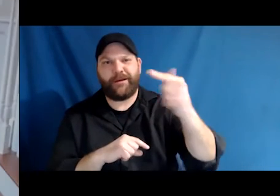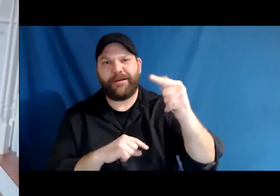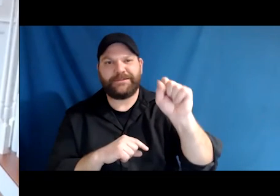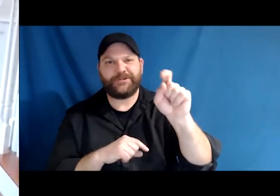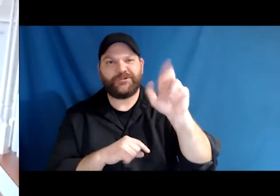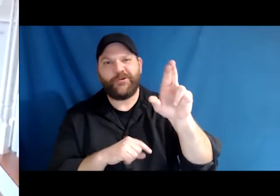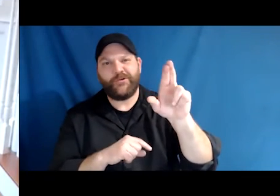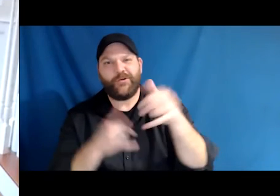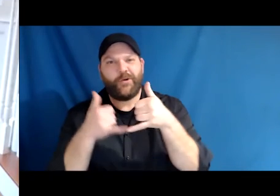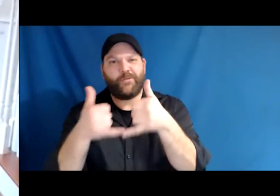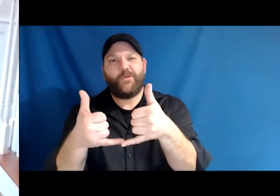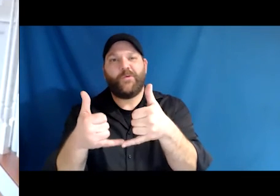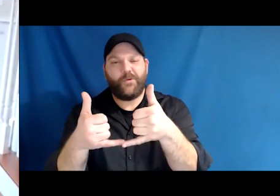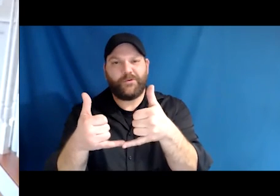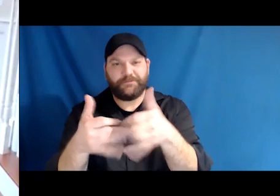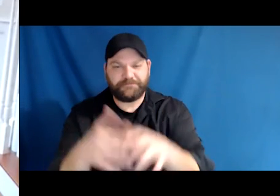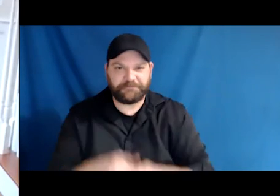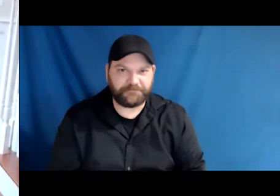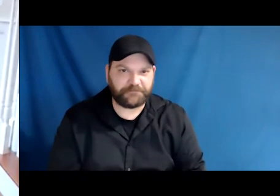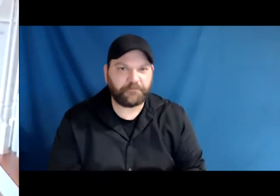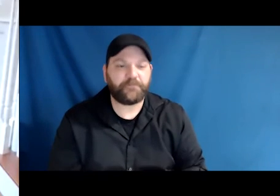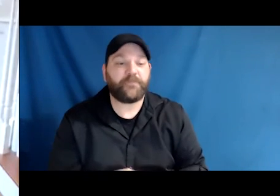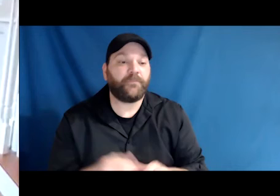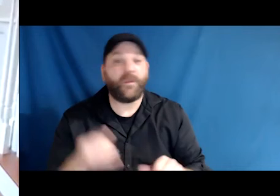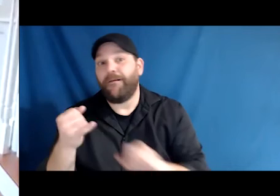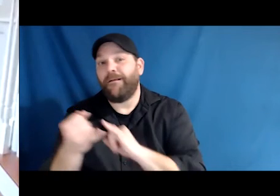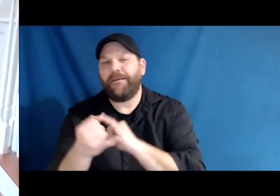Last but not least, I am sure you will agree